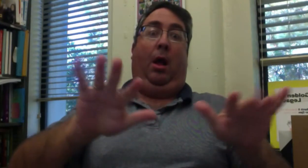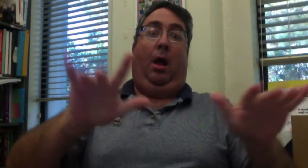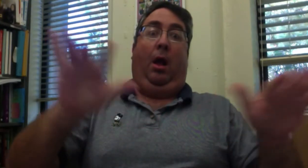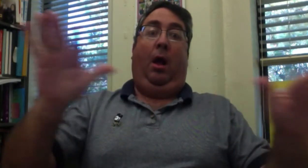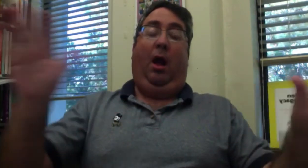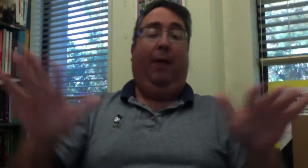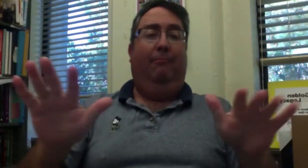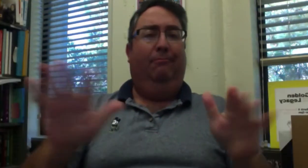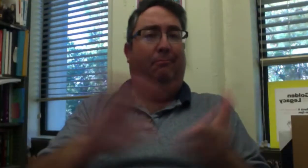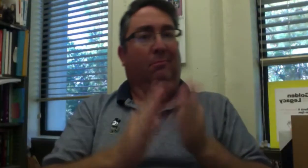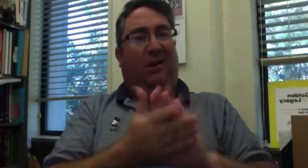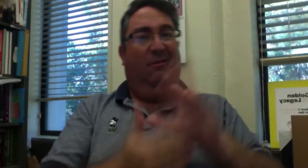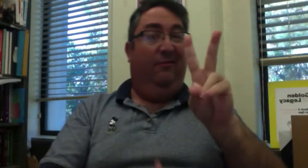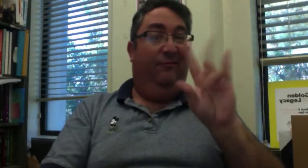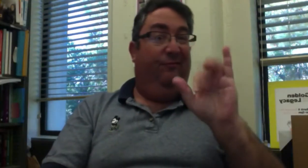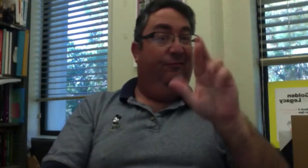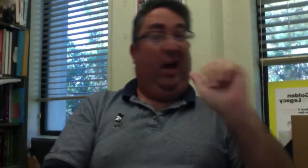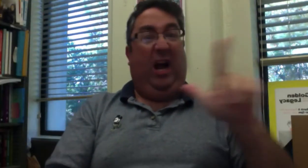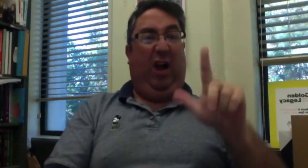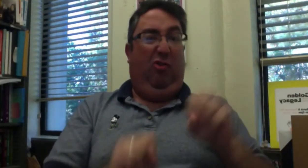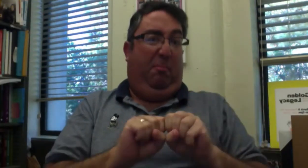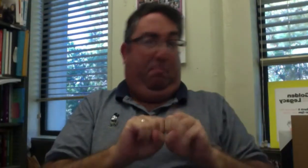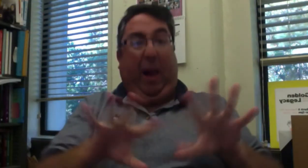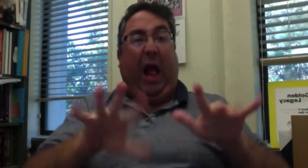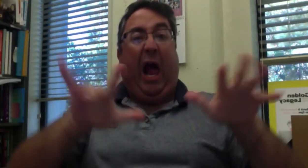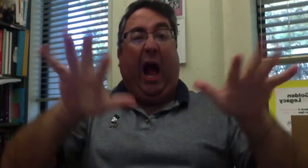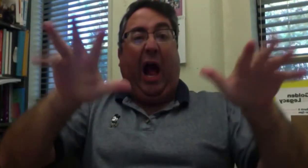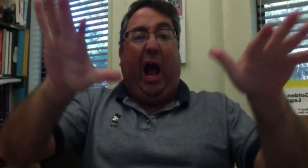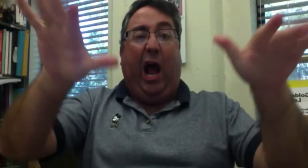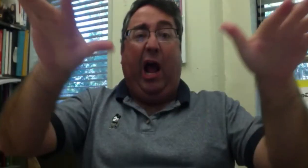But they continue to click and share and make them go viral.